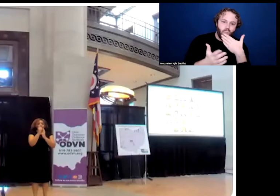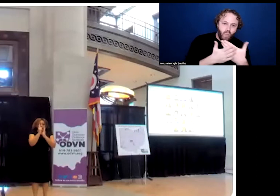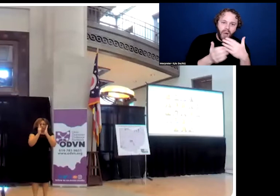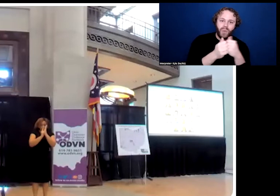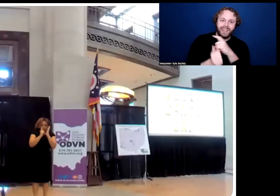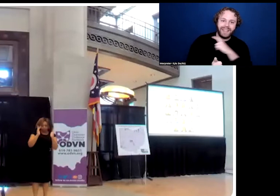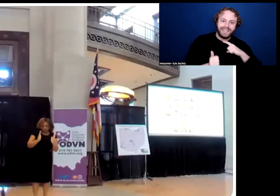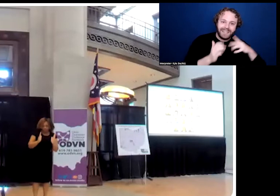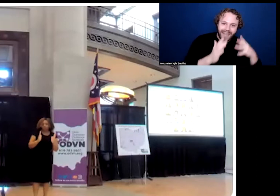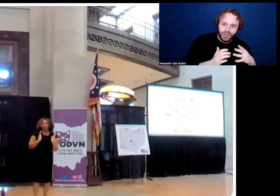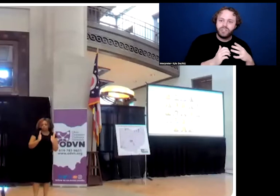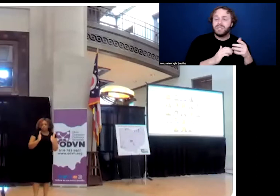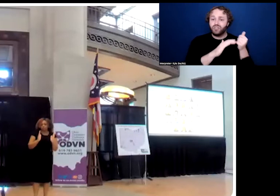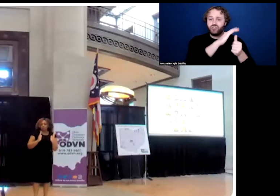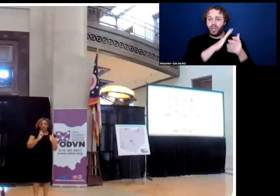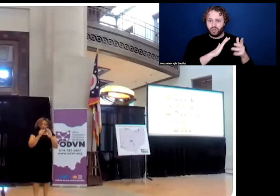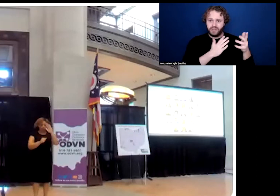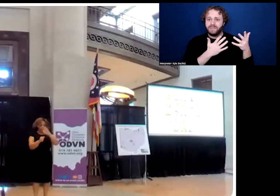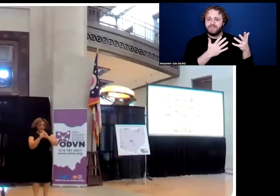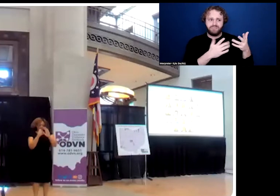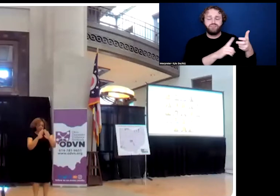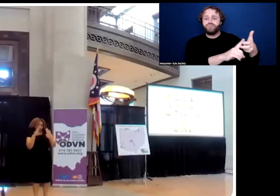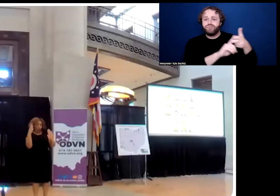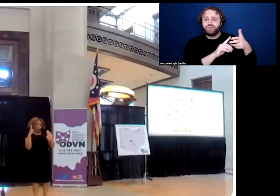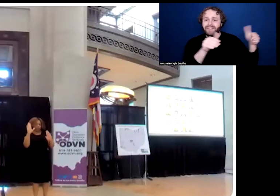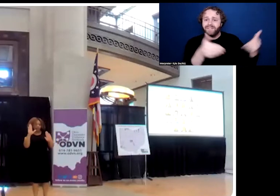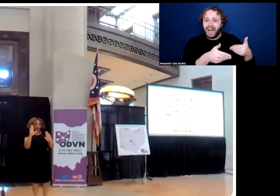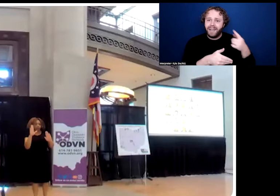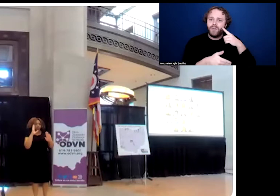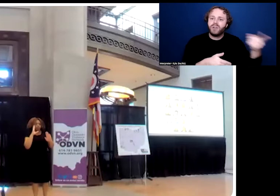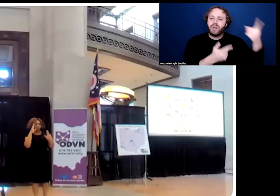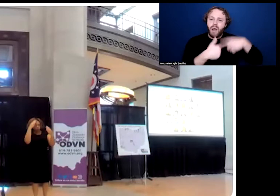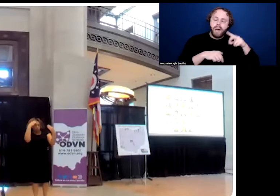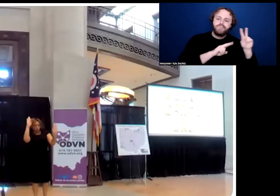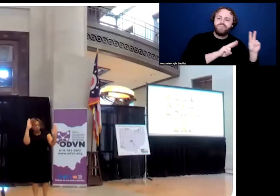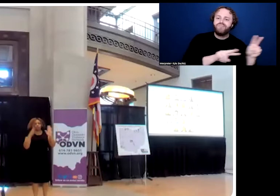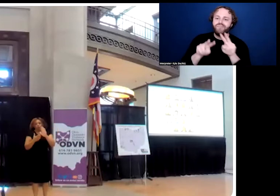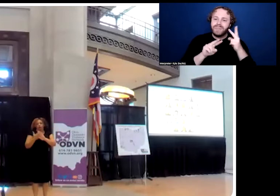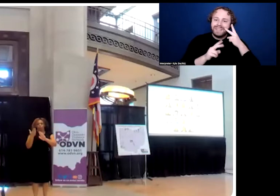Shelters have opened their doors for a firsthand look at operations, and that has had a huge impact.